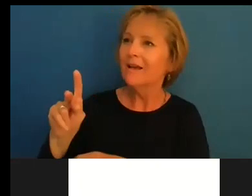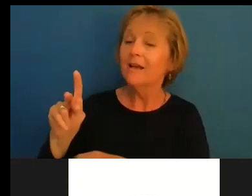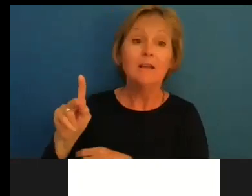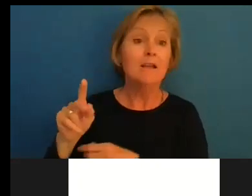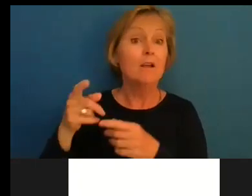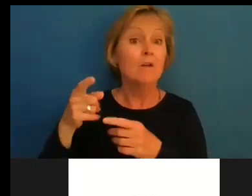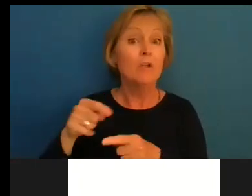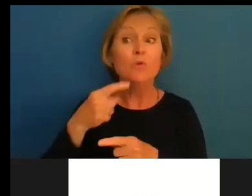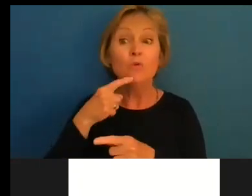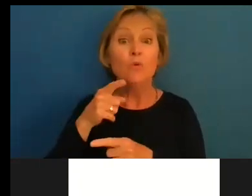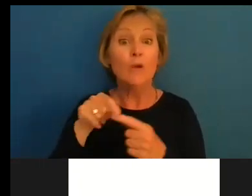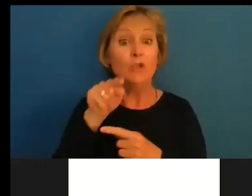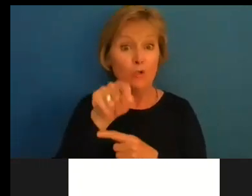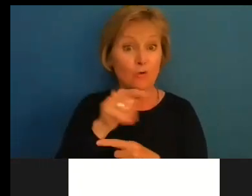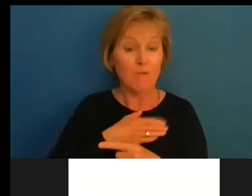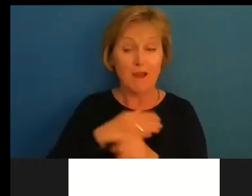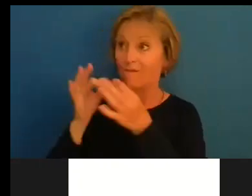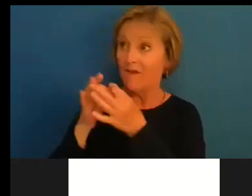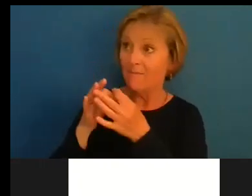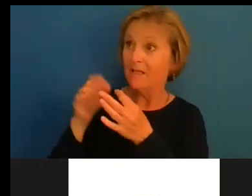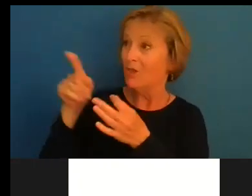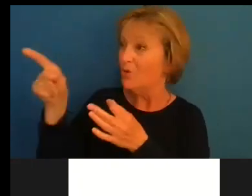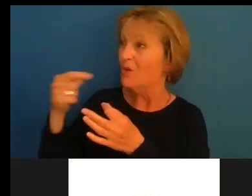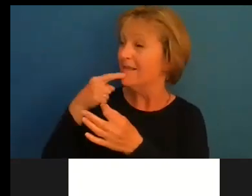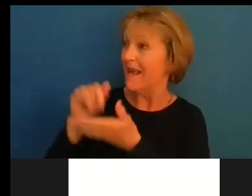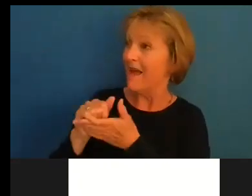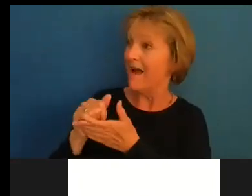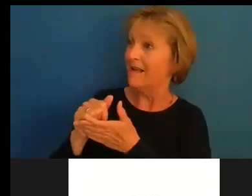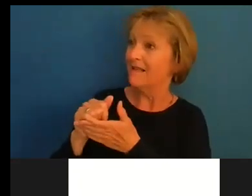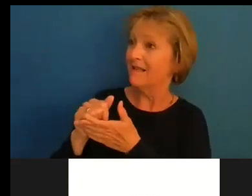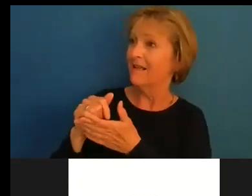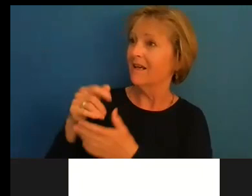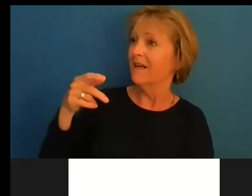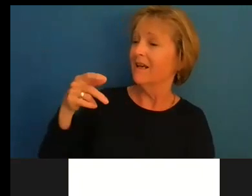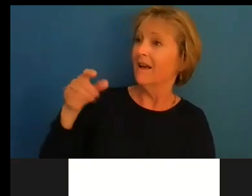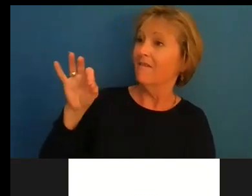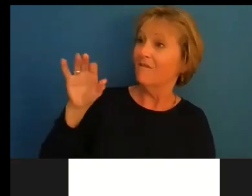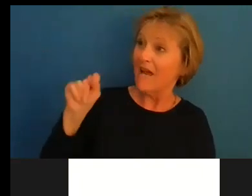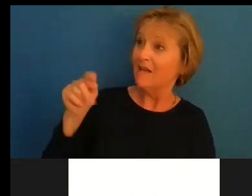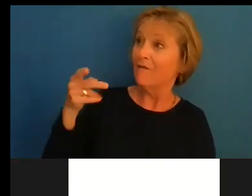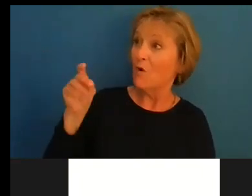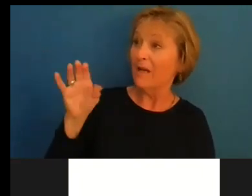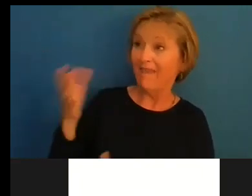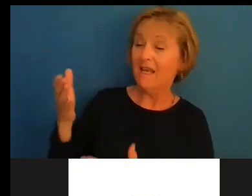When you, my family member, my loved one, say that phobic thing to me, that's how it makes me feel.